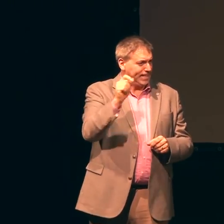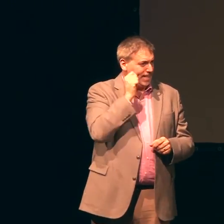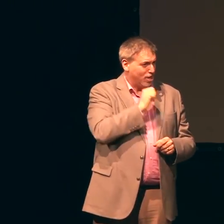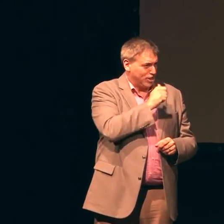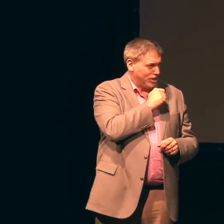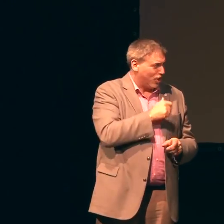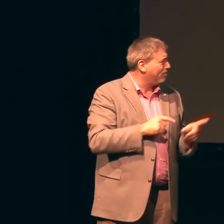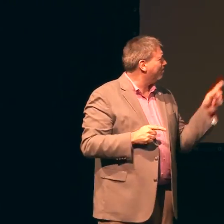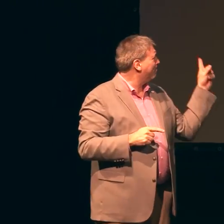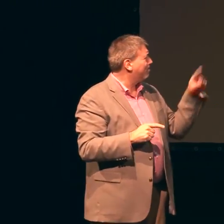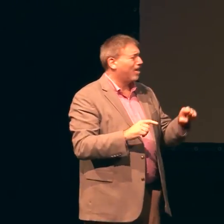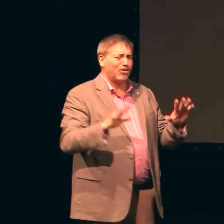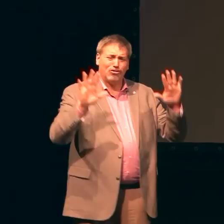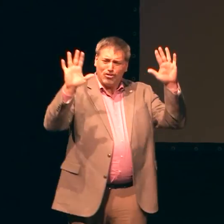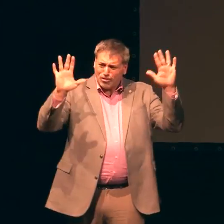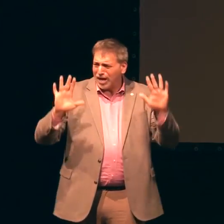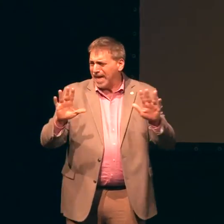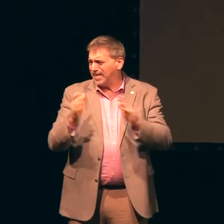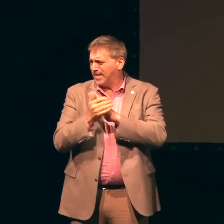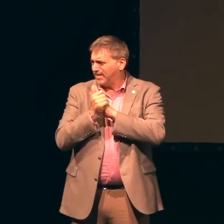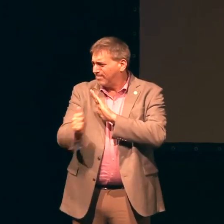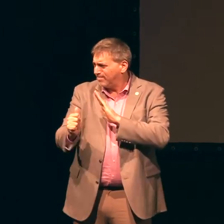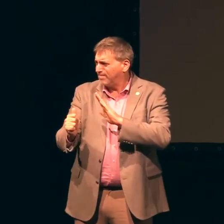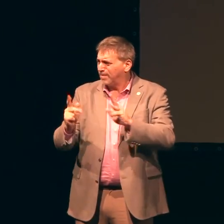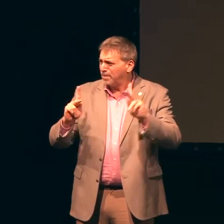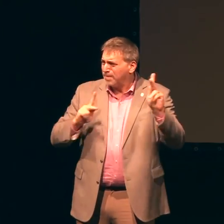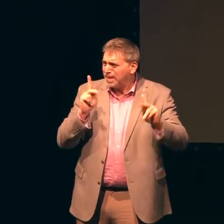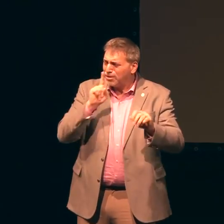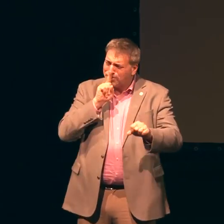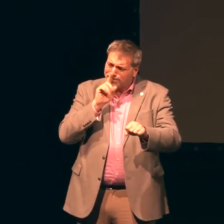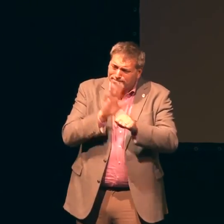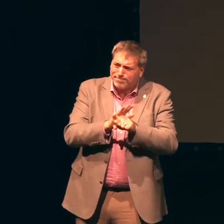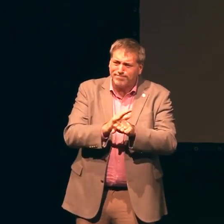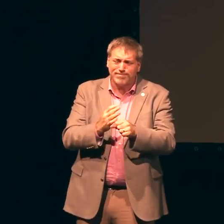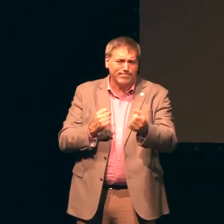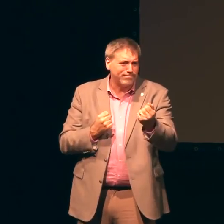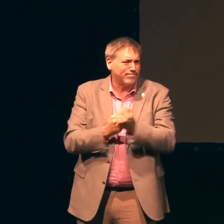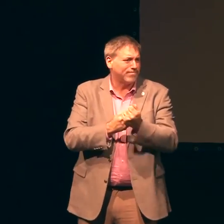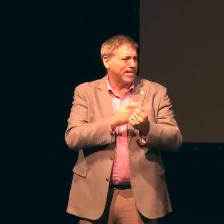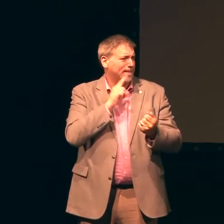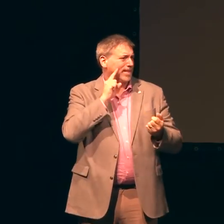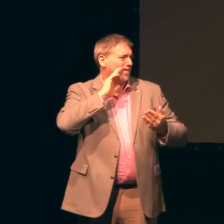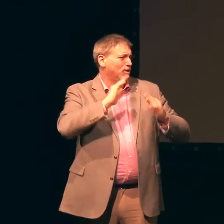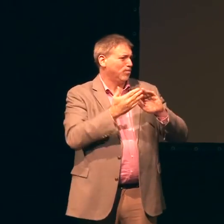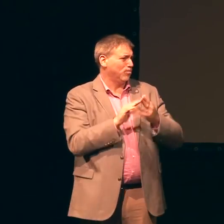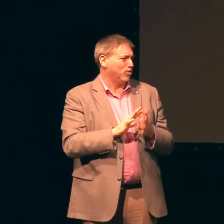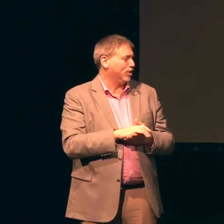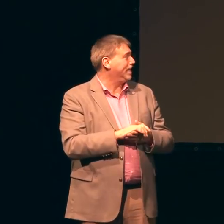and Hard of Hearing in Phoenix Arizona. They are great, skilled, committed, supportive